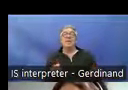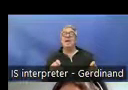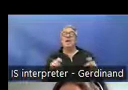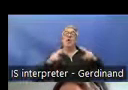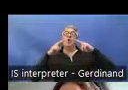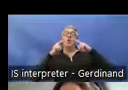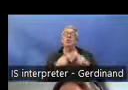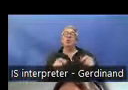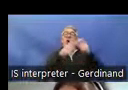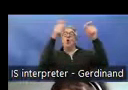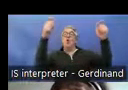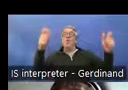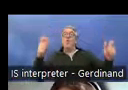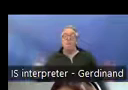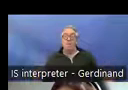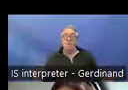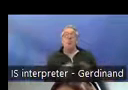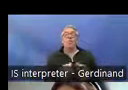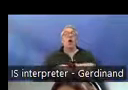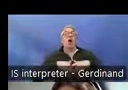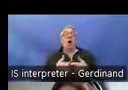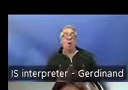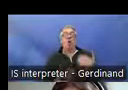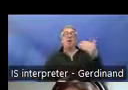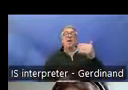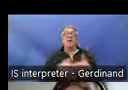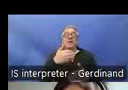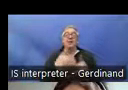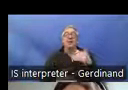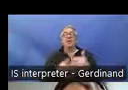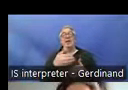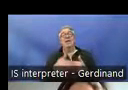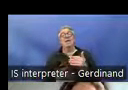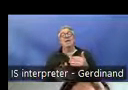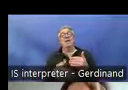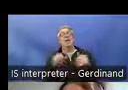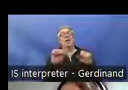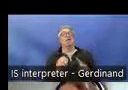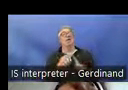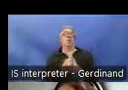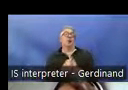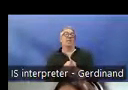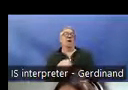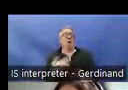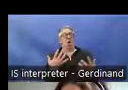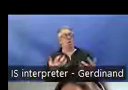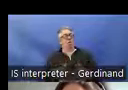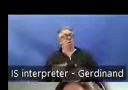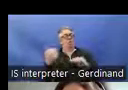This leads me to find ways to harmonize different models of disability and create comparable models for usability data.